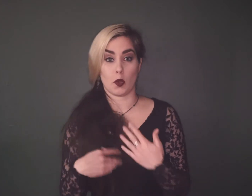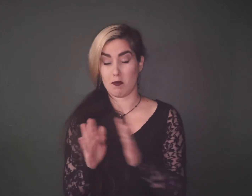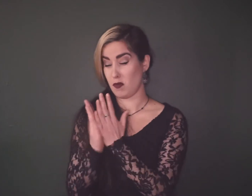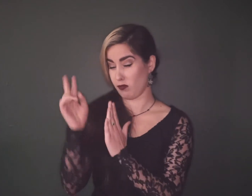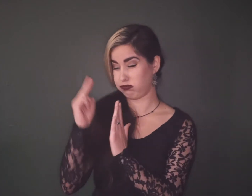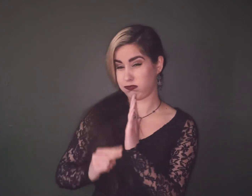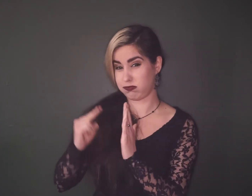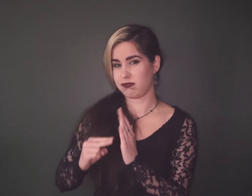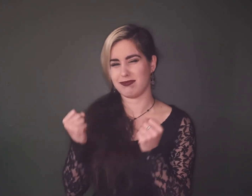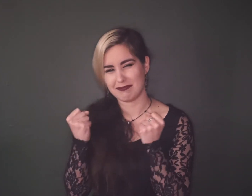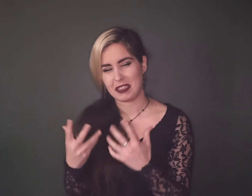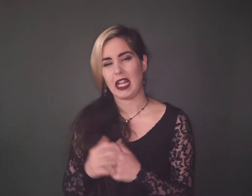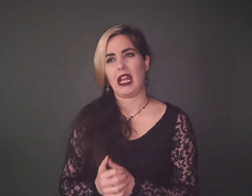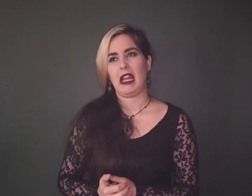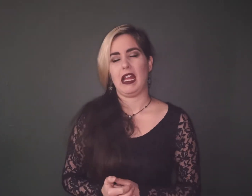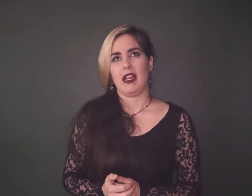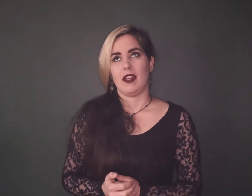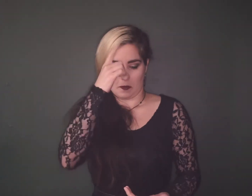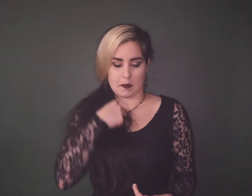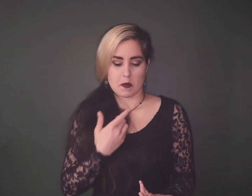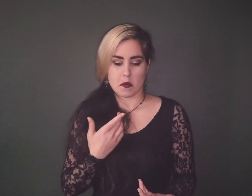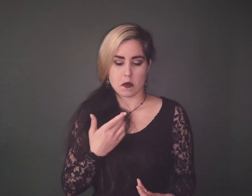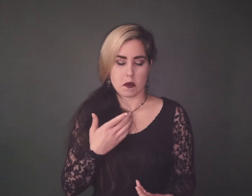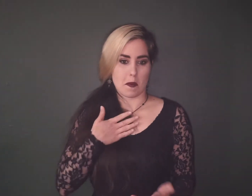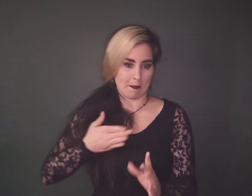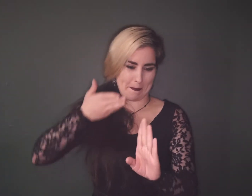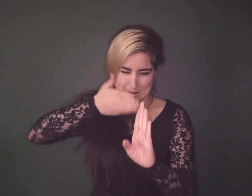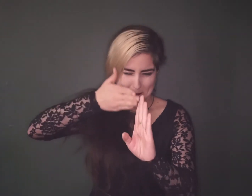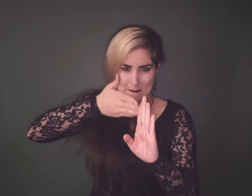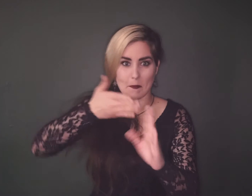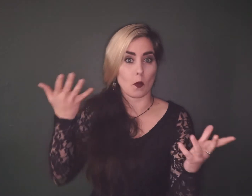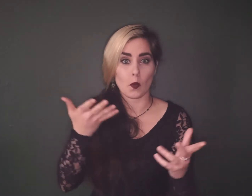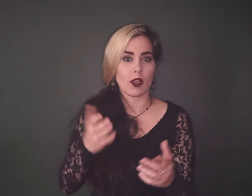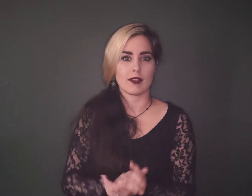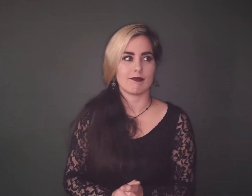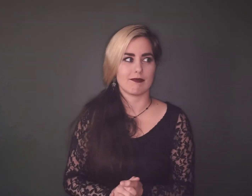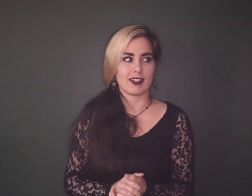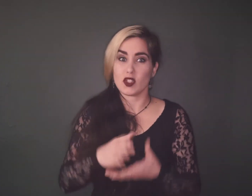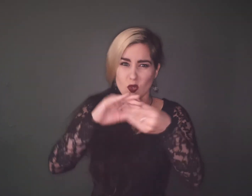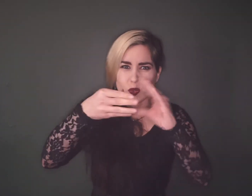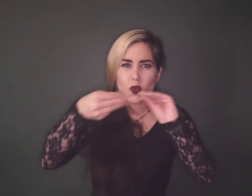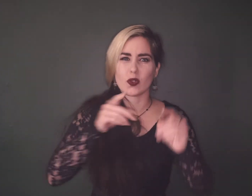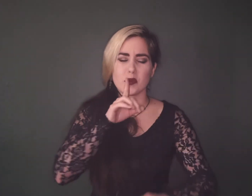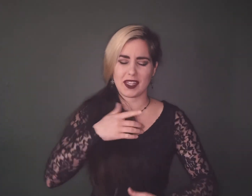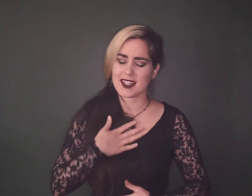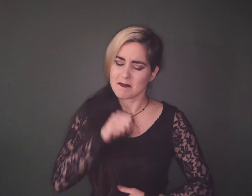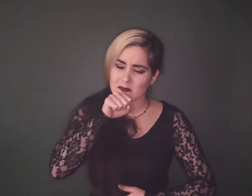I read so many books! For me, the main thing is really stories. I really love storytelling.